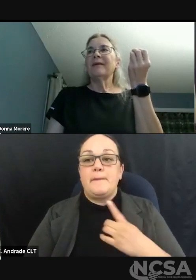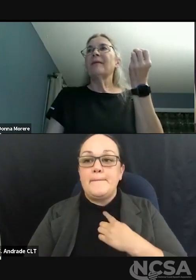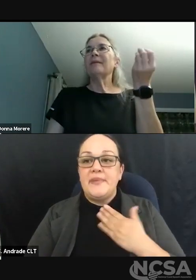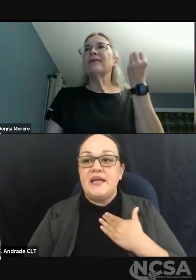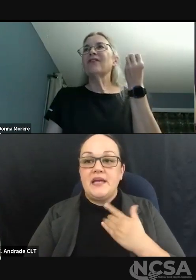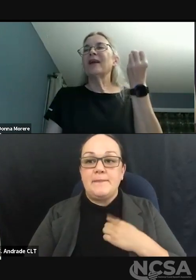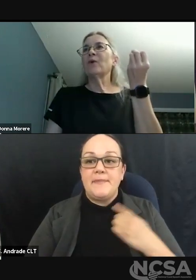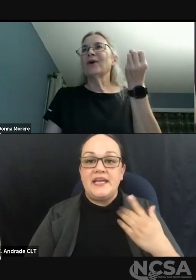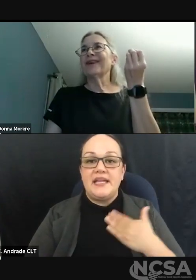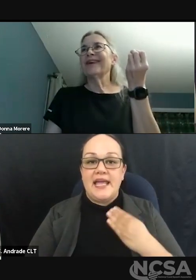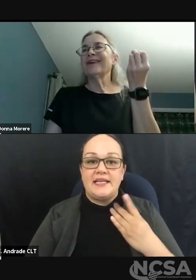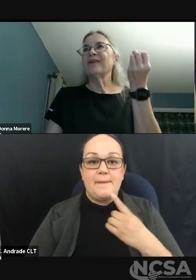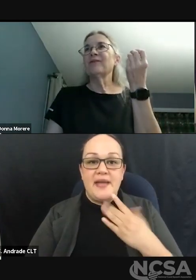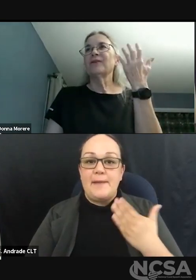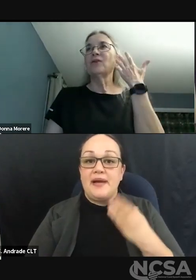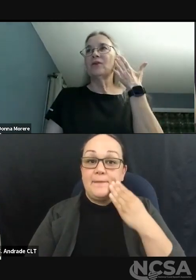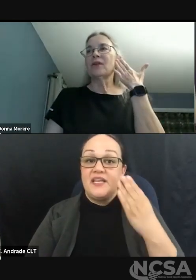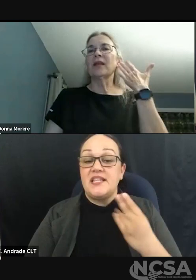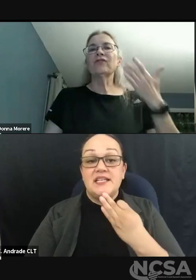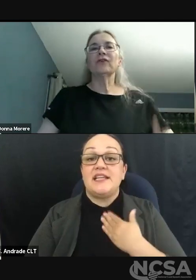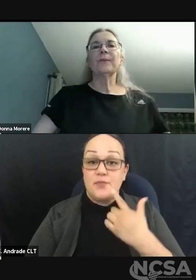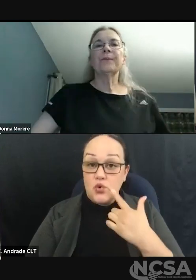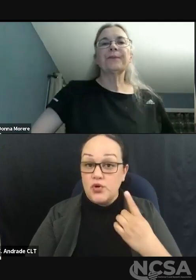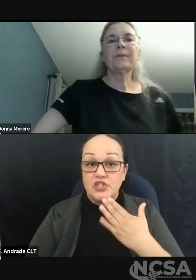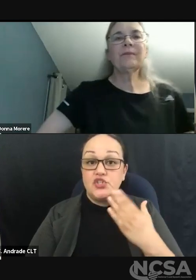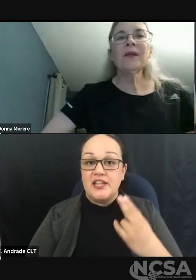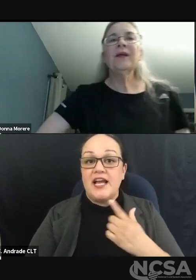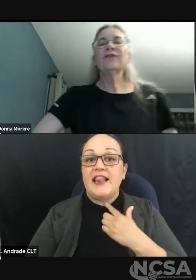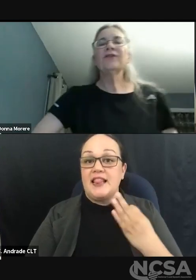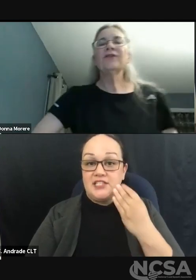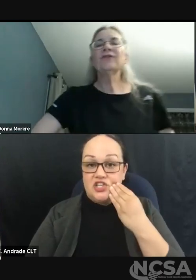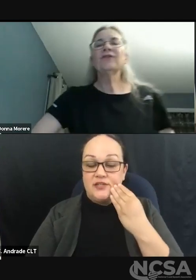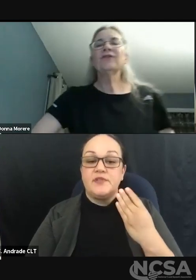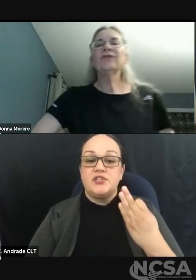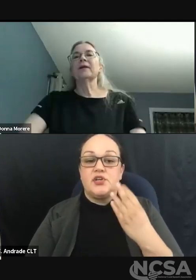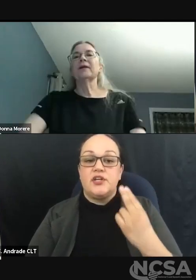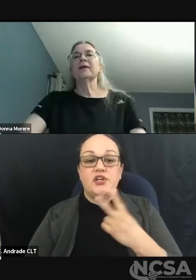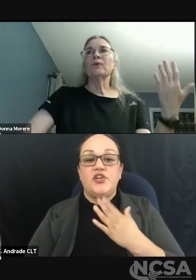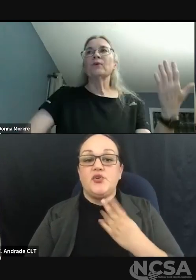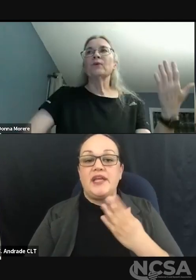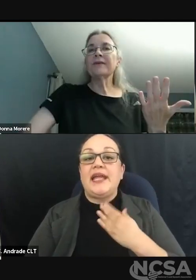might be the same word to the listener. So, the cueing as it does with deaf kids